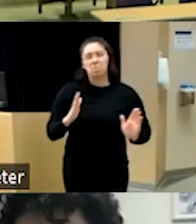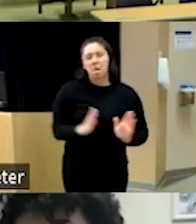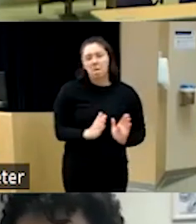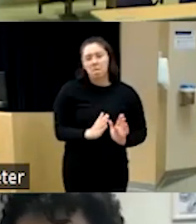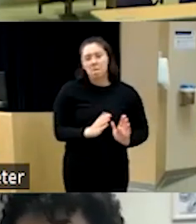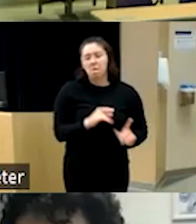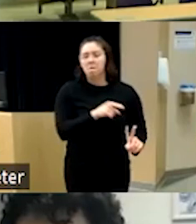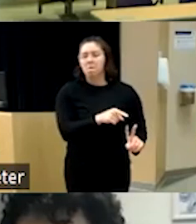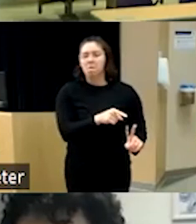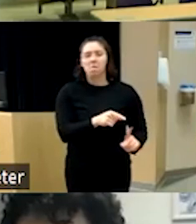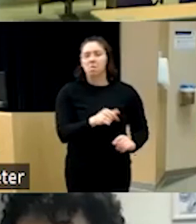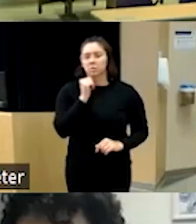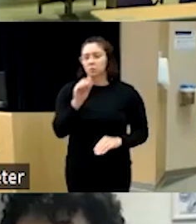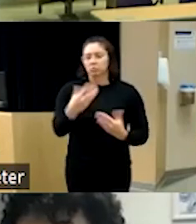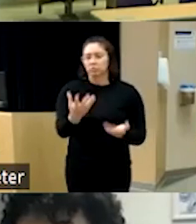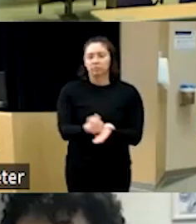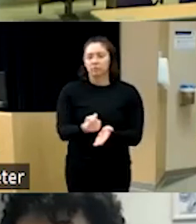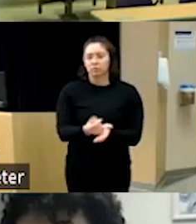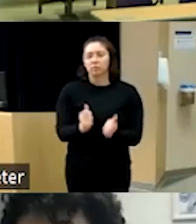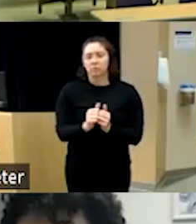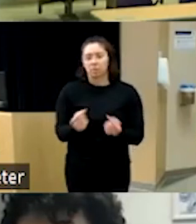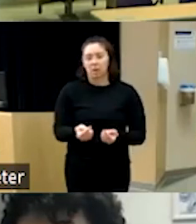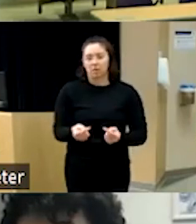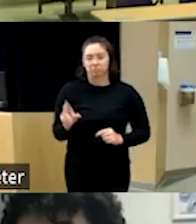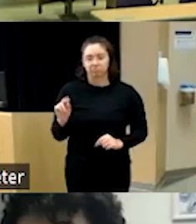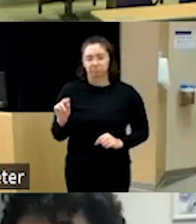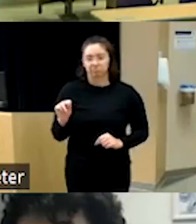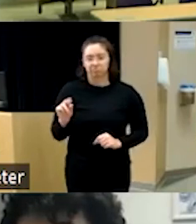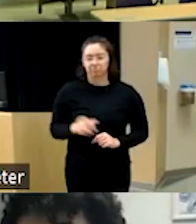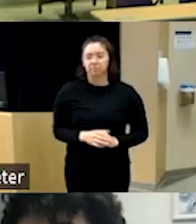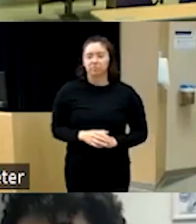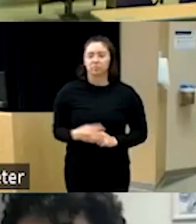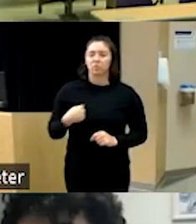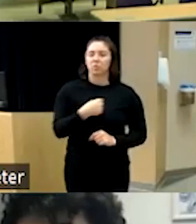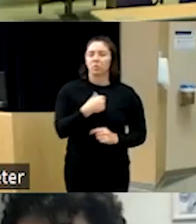they don't treat the patients with pain we sort of we have different Specialties